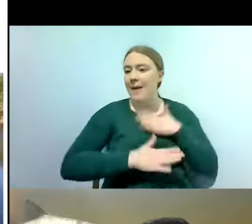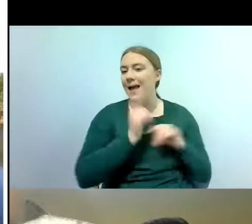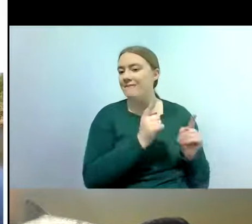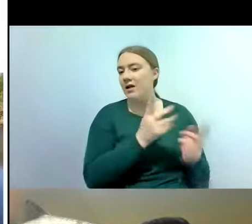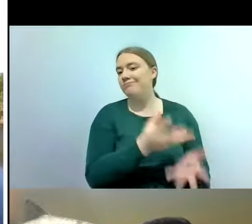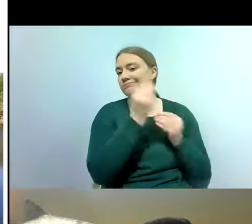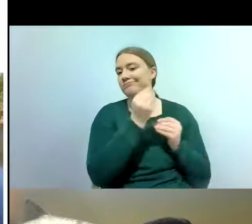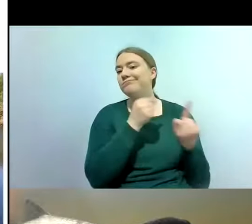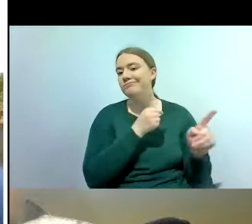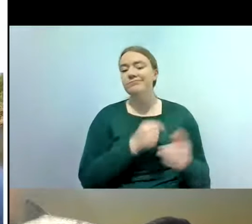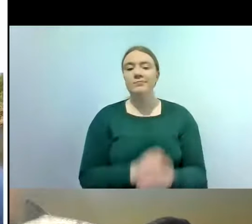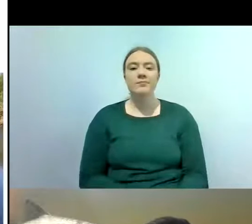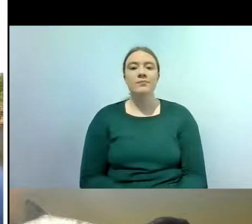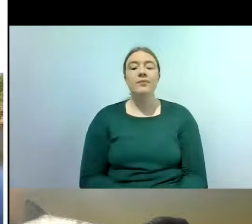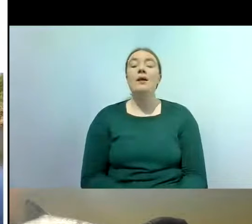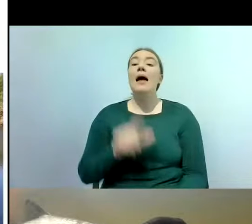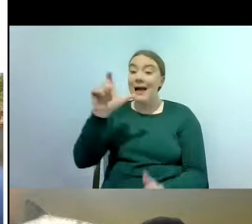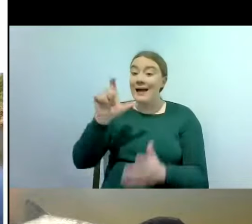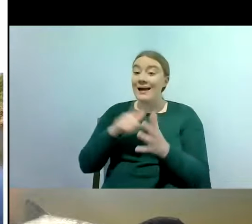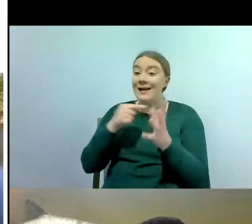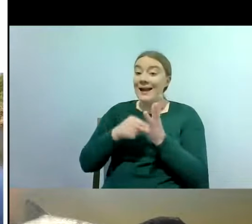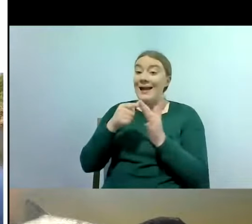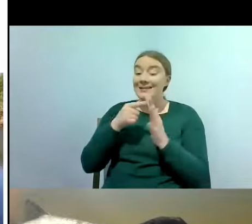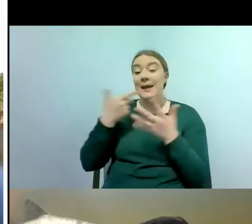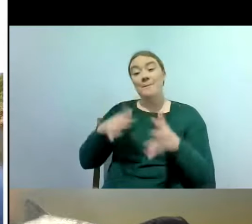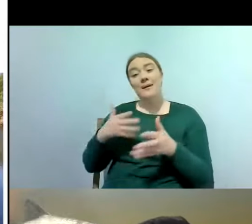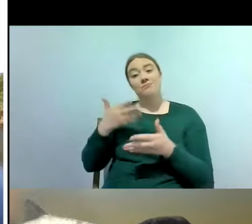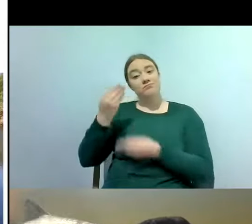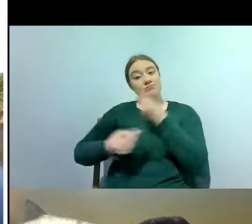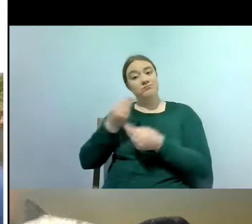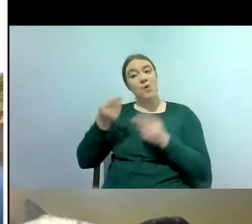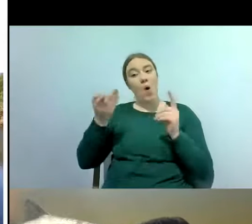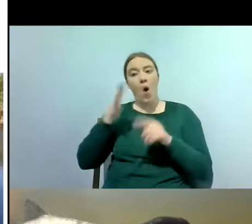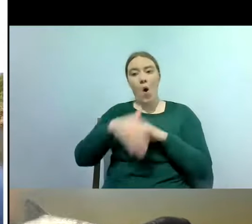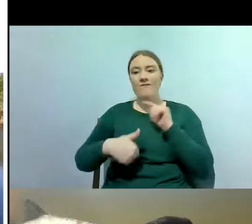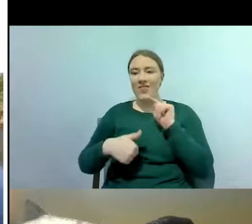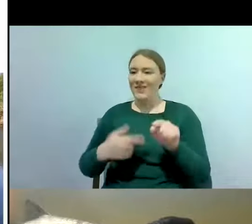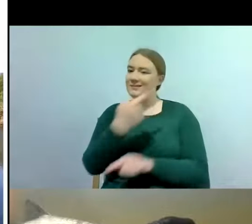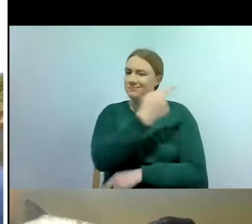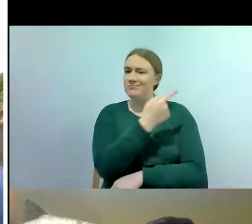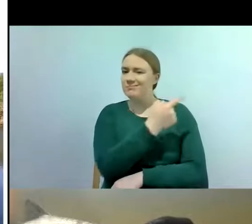so catie touched on this i'm not going to dwell too much but i thought i would just reiterate why